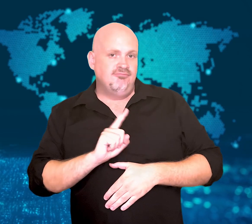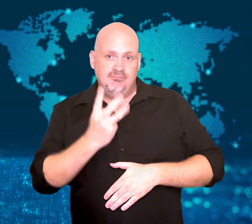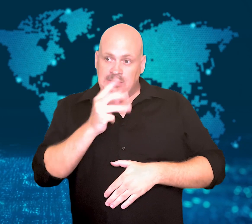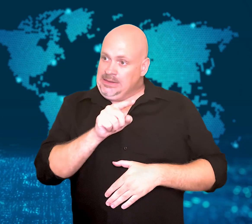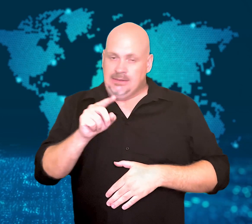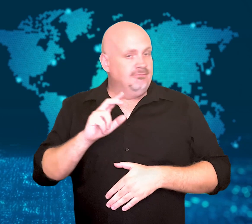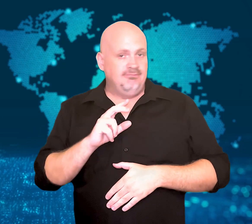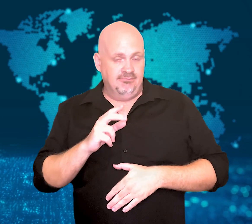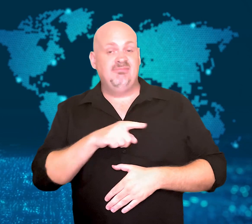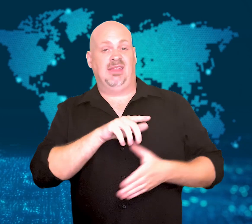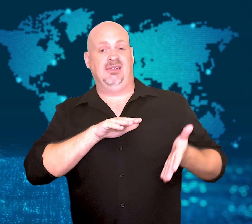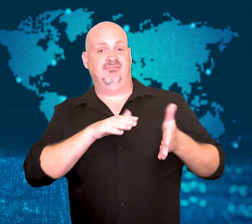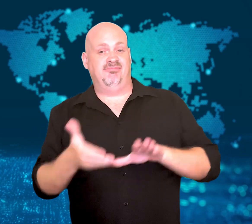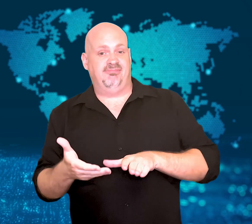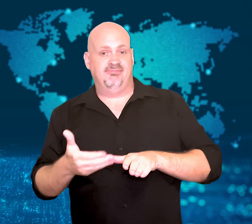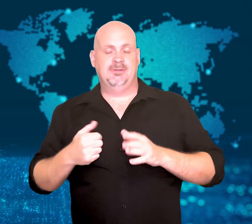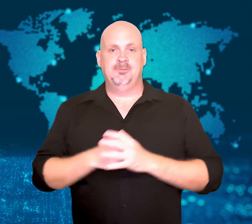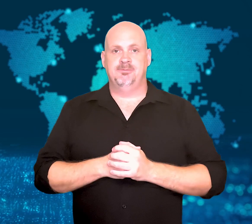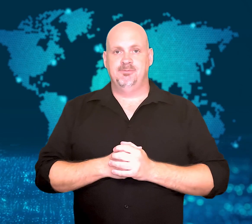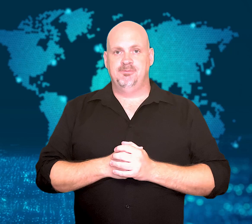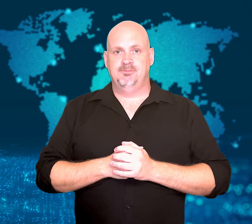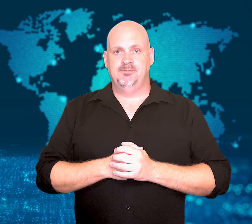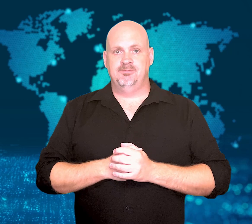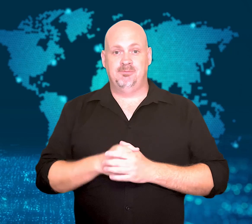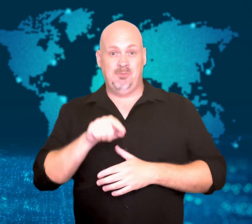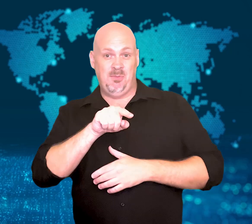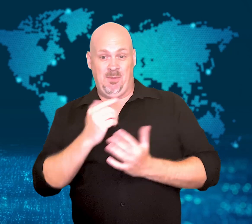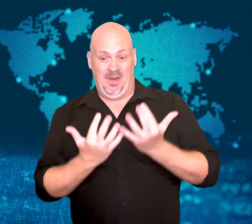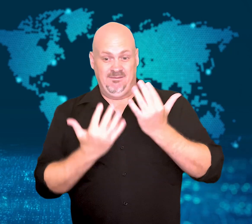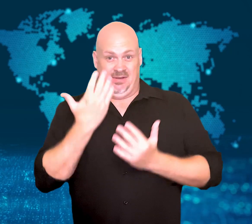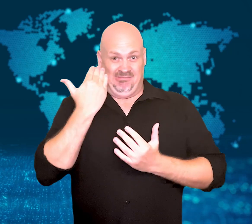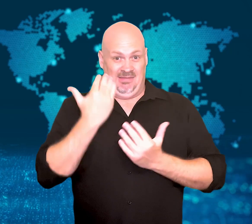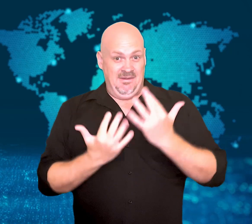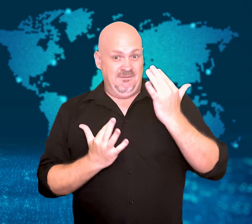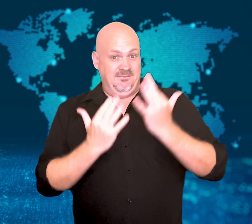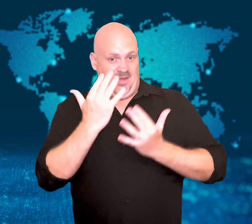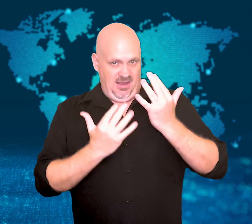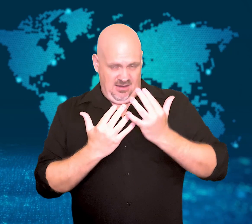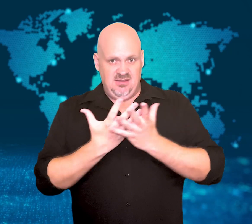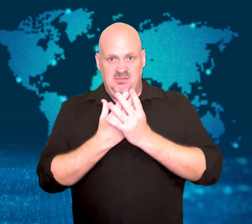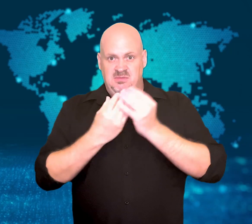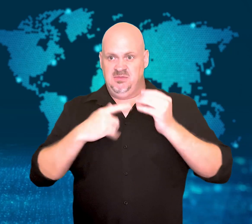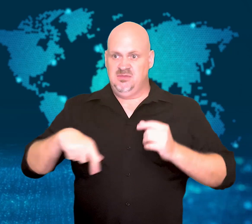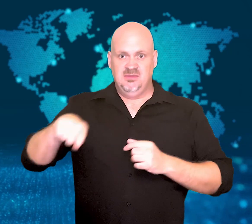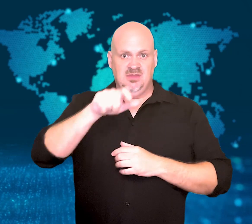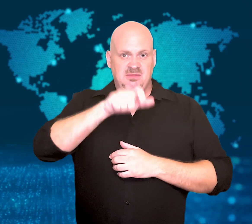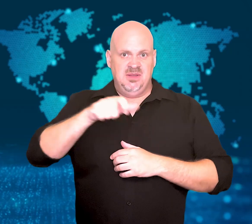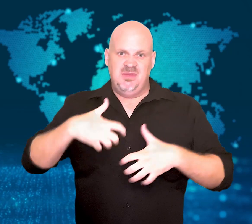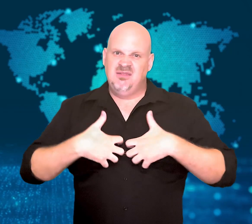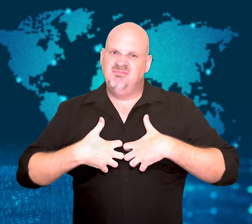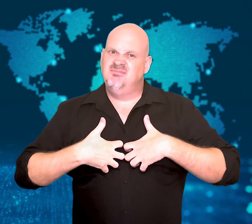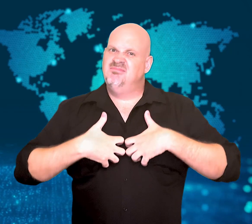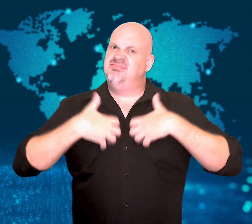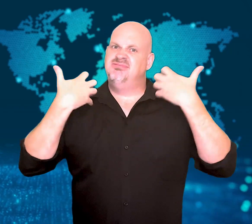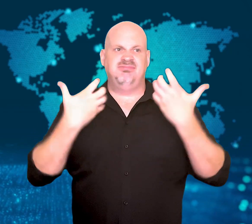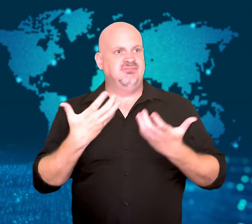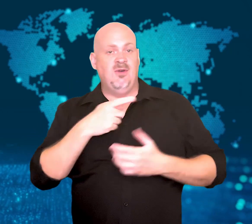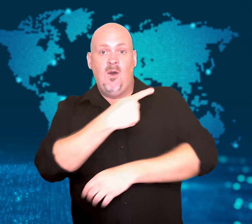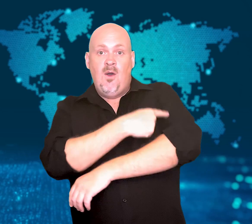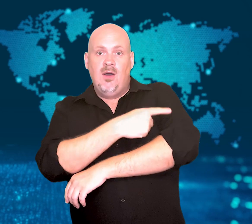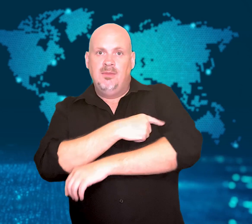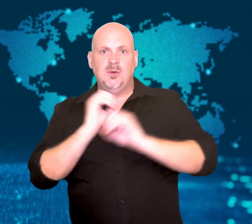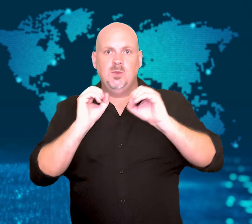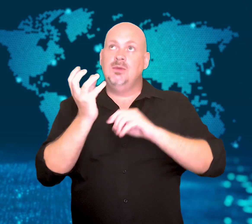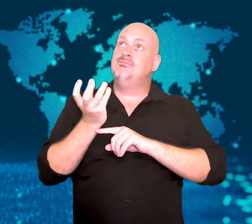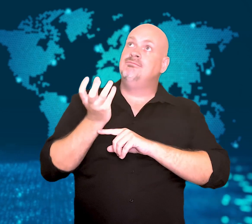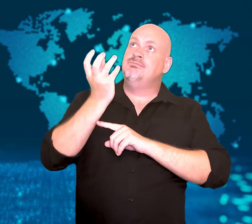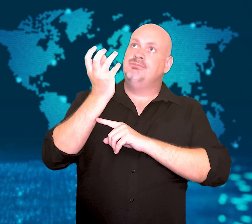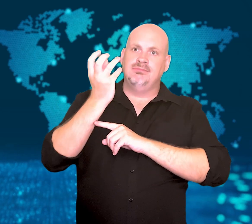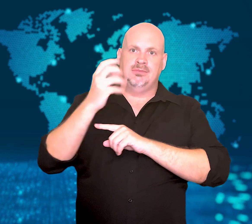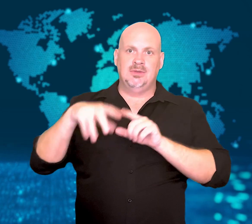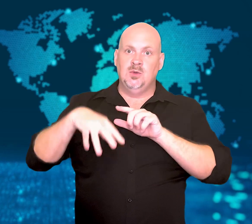The recent fire has drawn public outrage as people draw attention